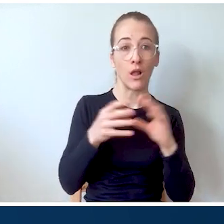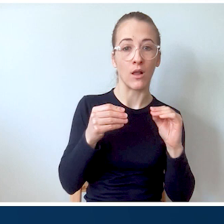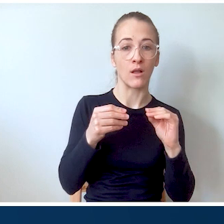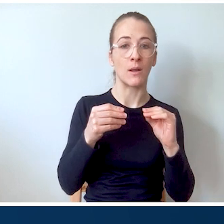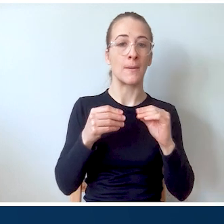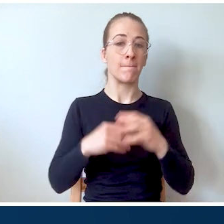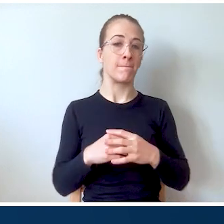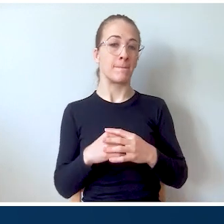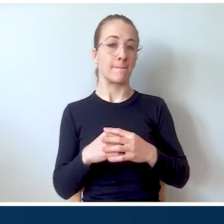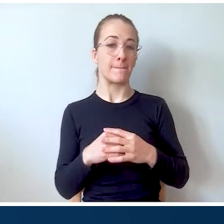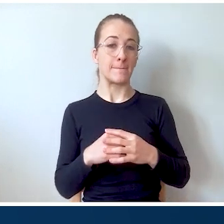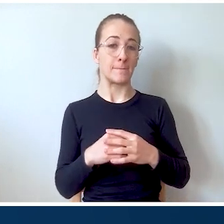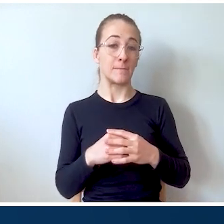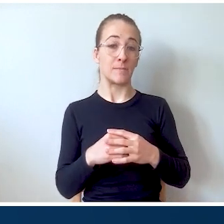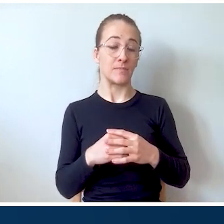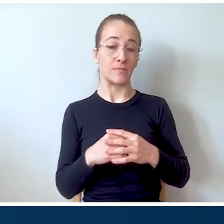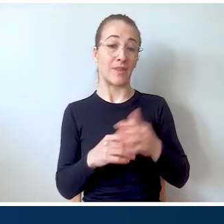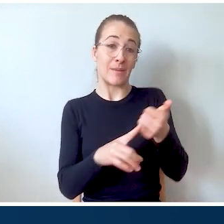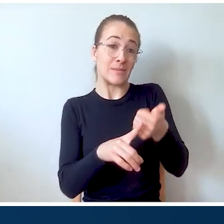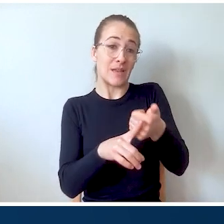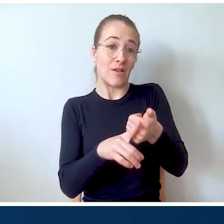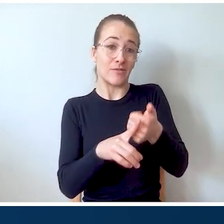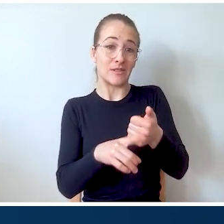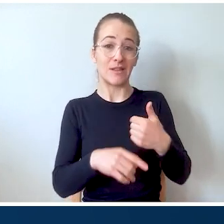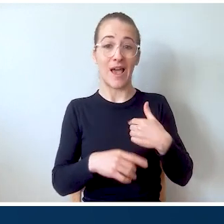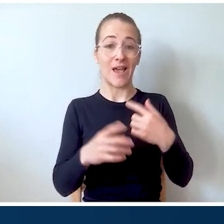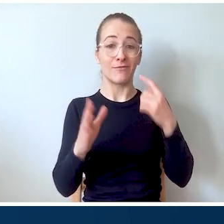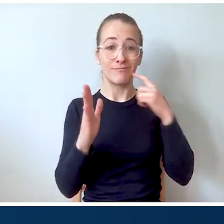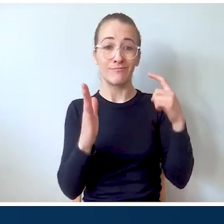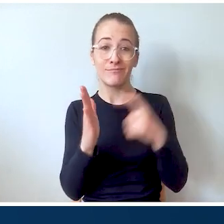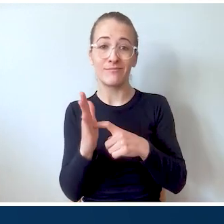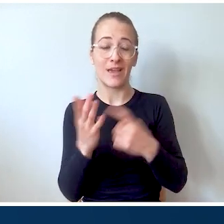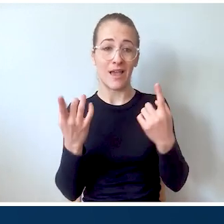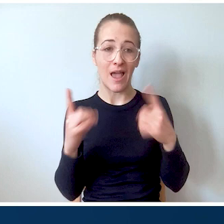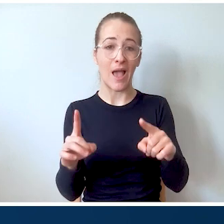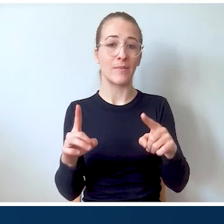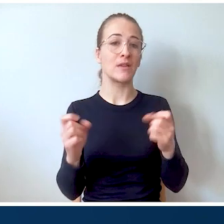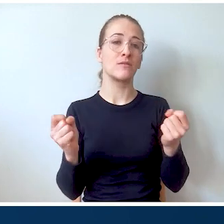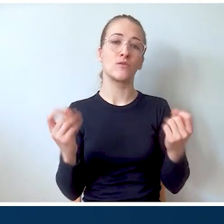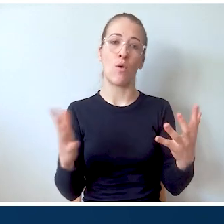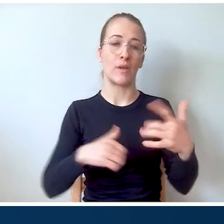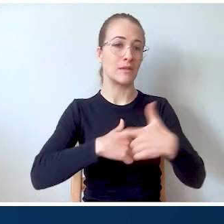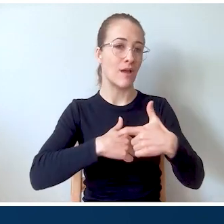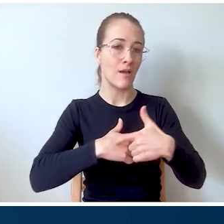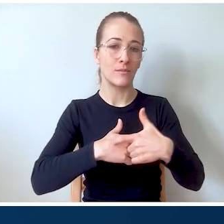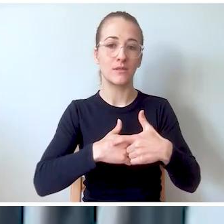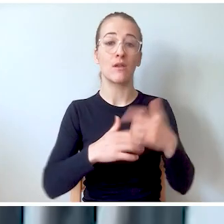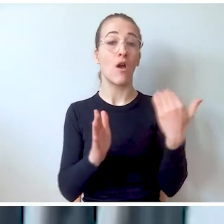on their own. (chuckling) And I've seen this happen so frequently. So when it often happens,